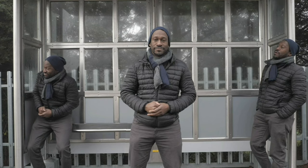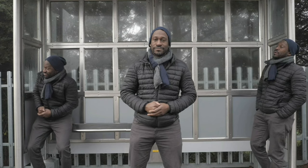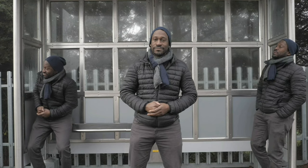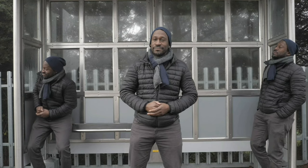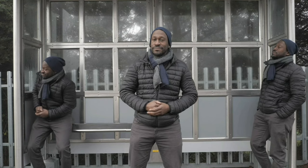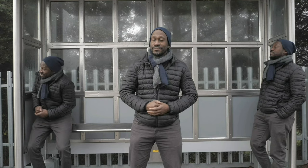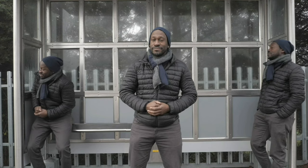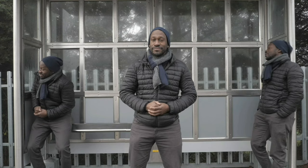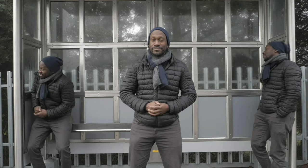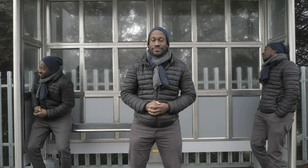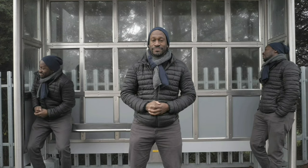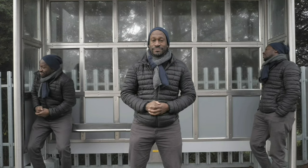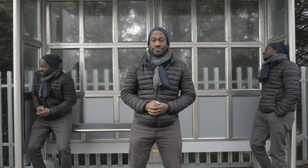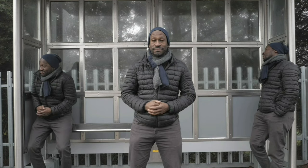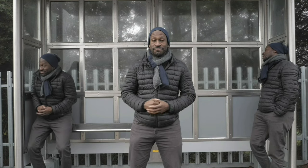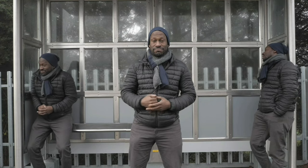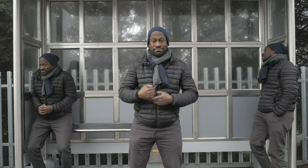Two and sometimes three